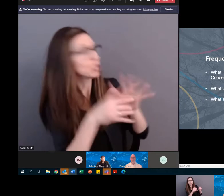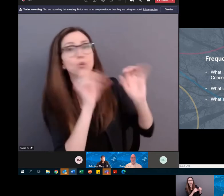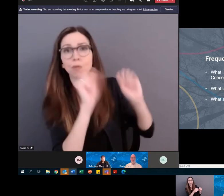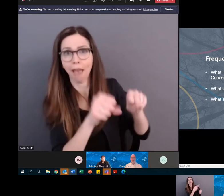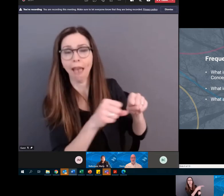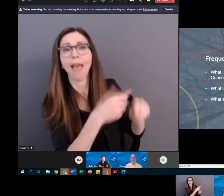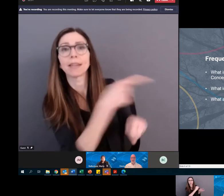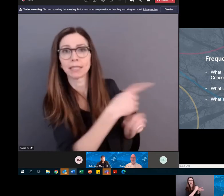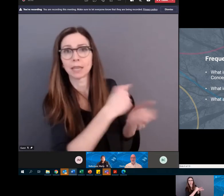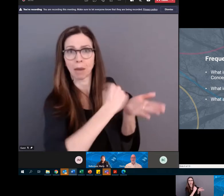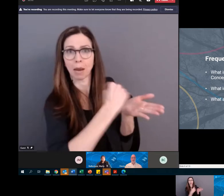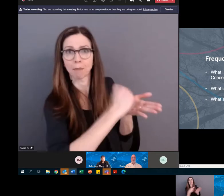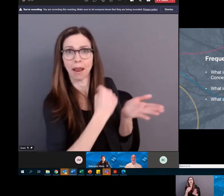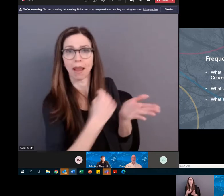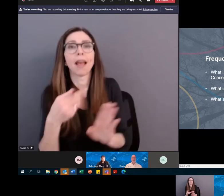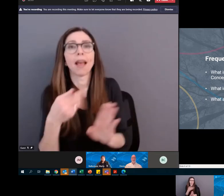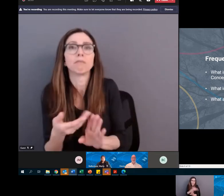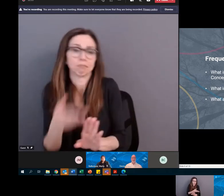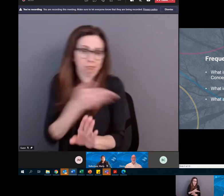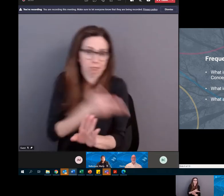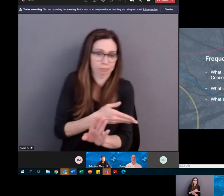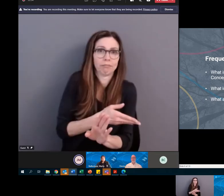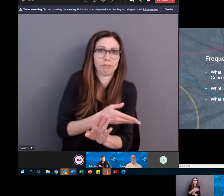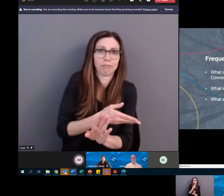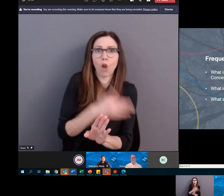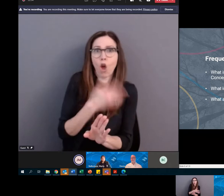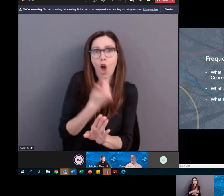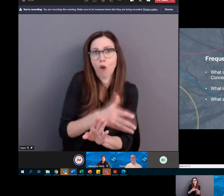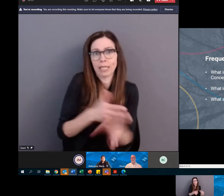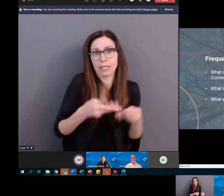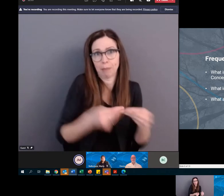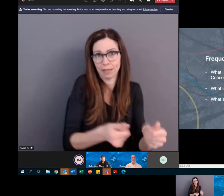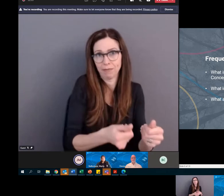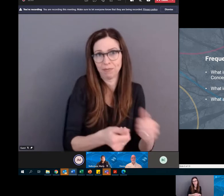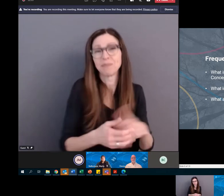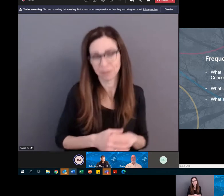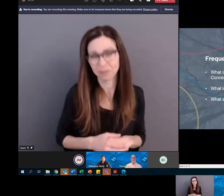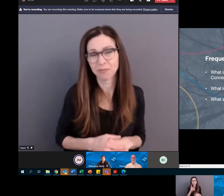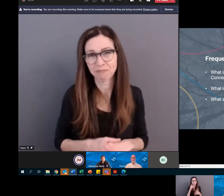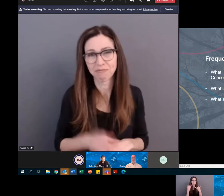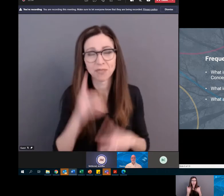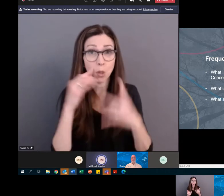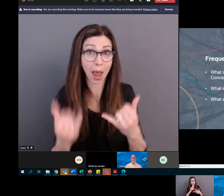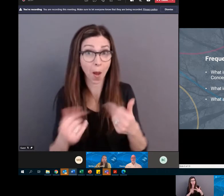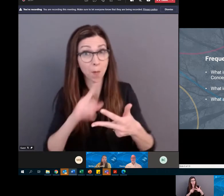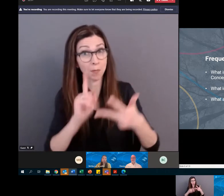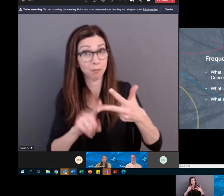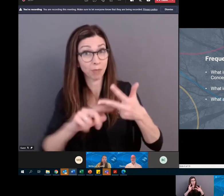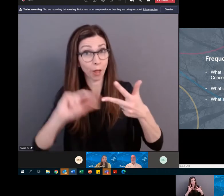And over to you, Jen, for our third question.